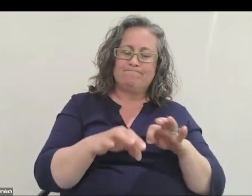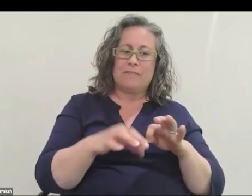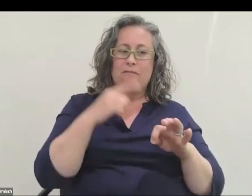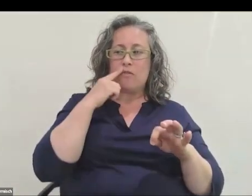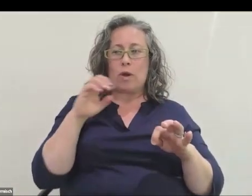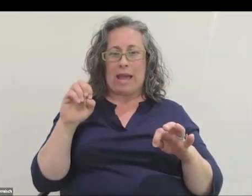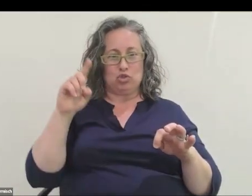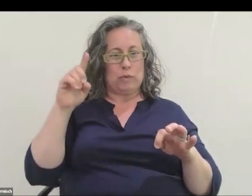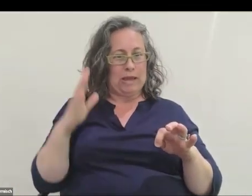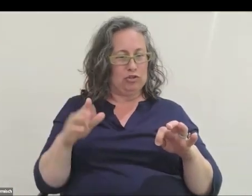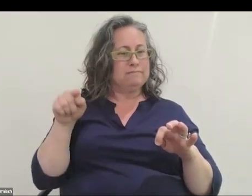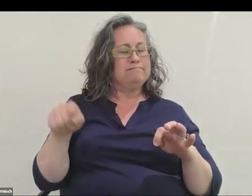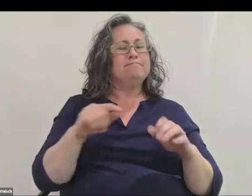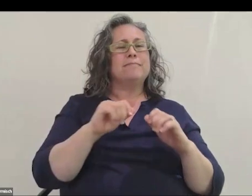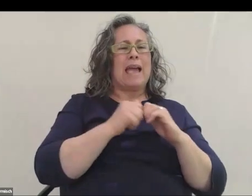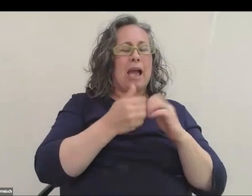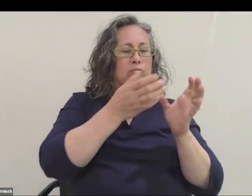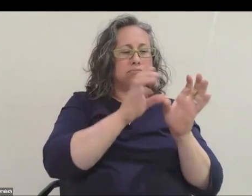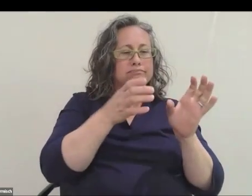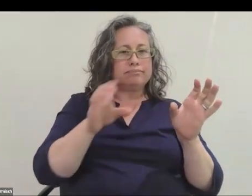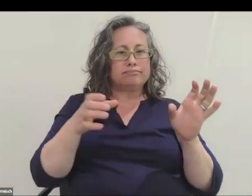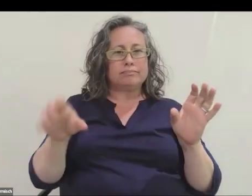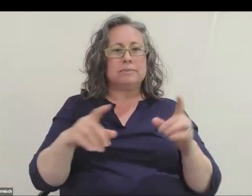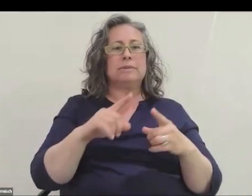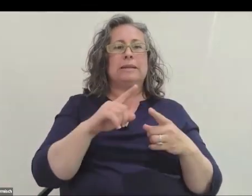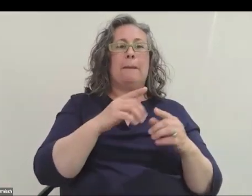about how we divided these different topics,